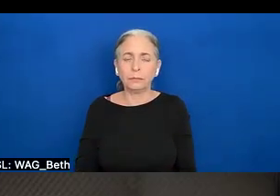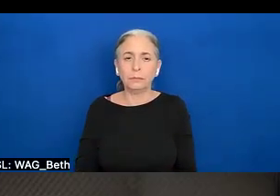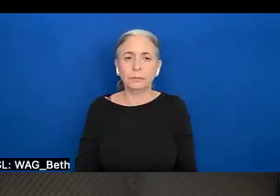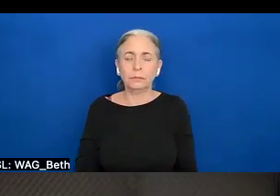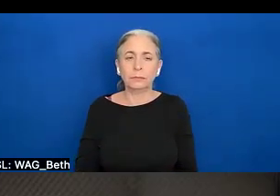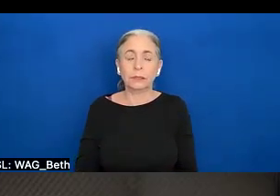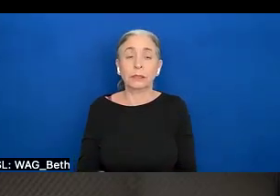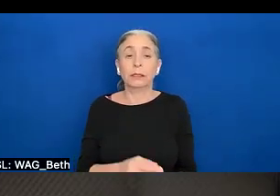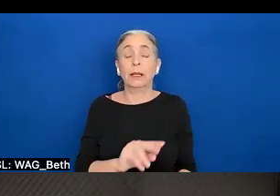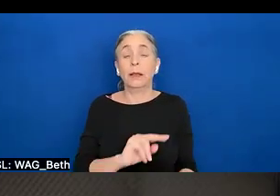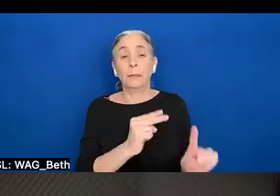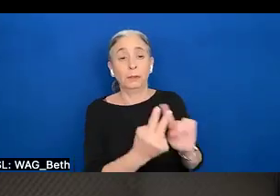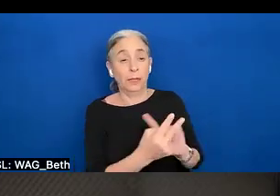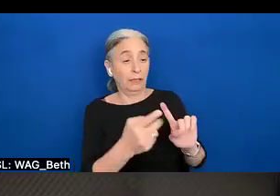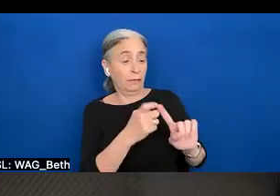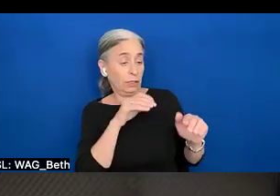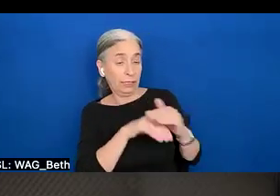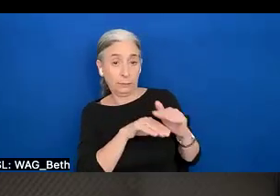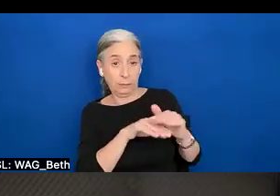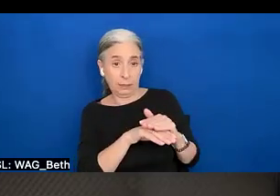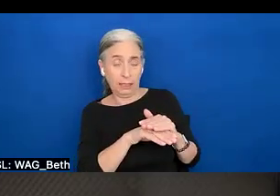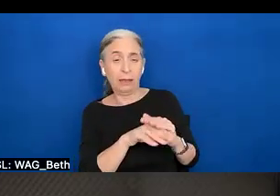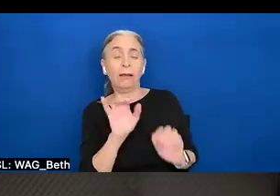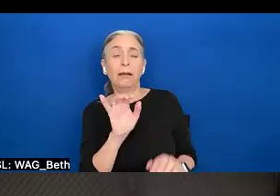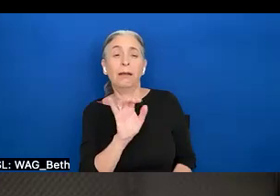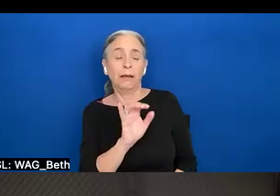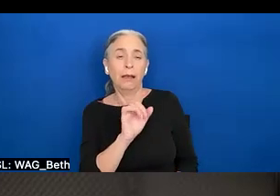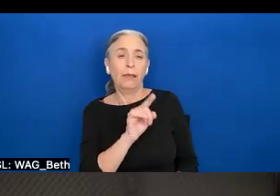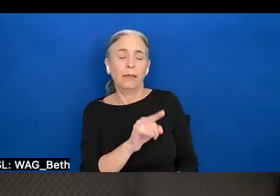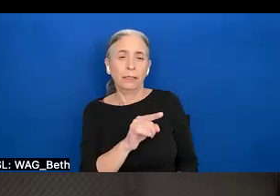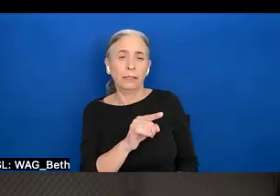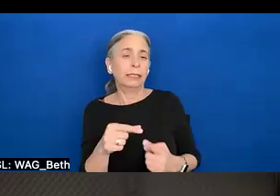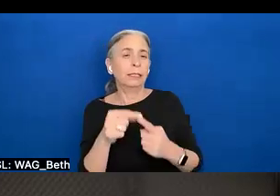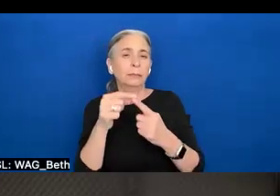And from an accessibility perspective, there is a